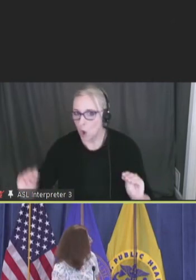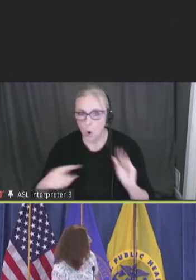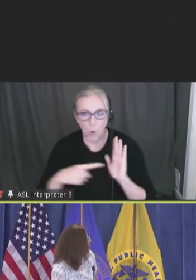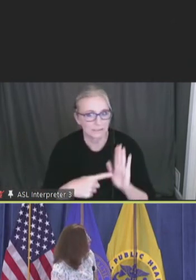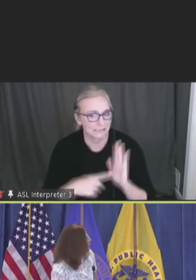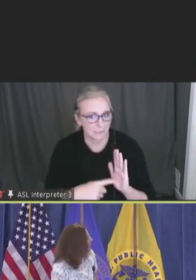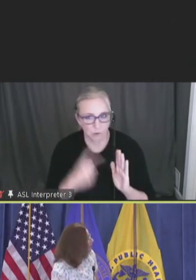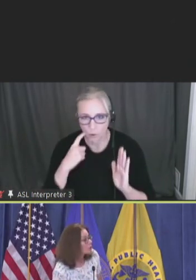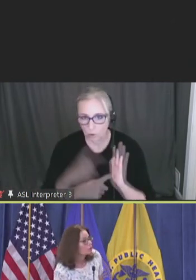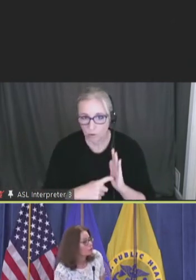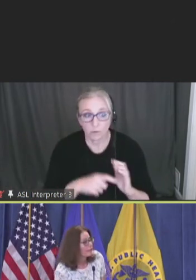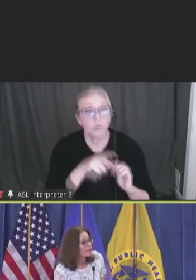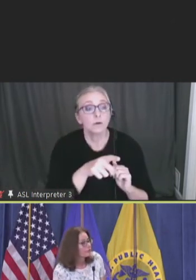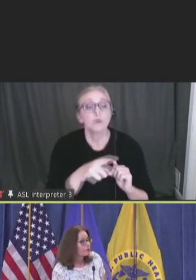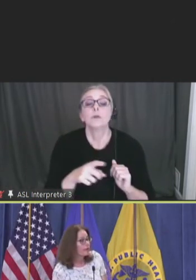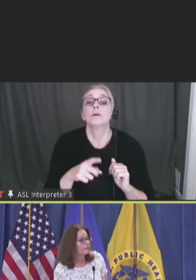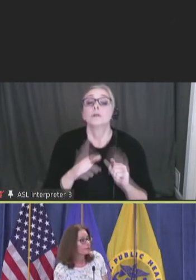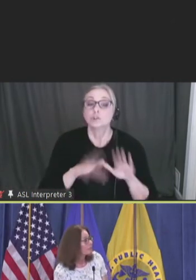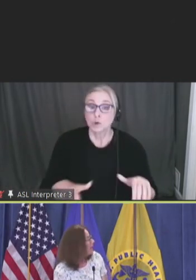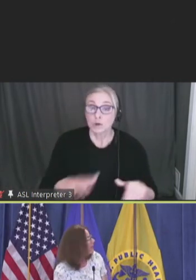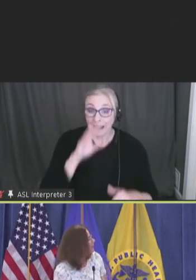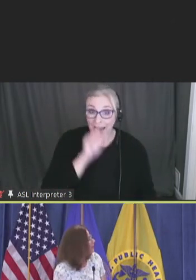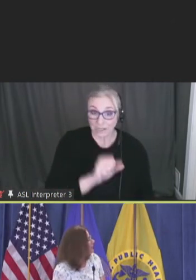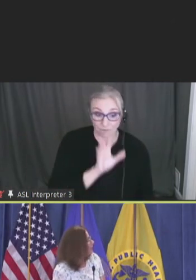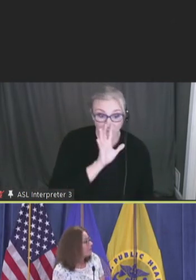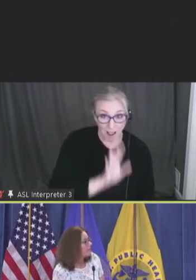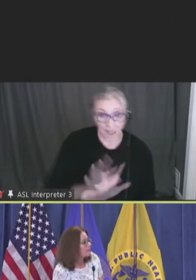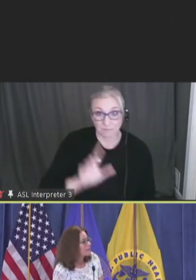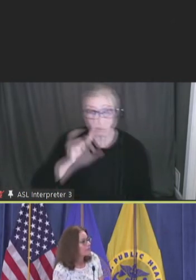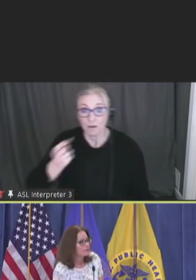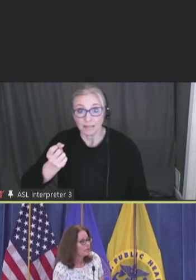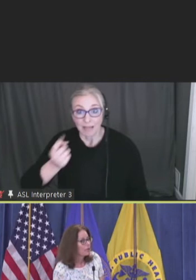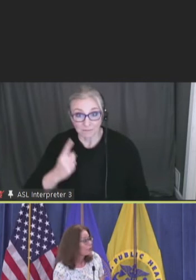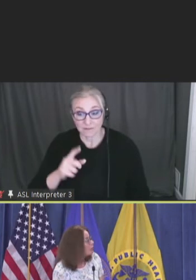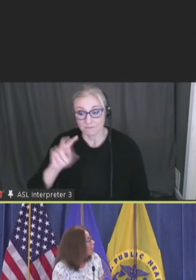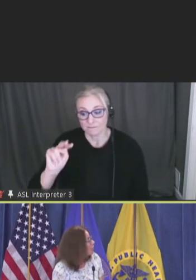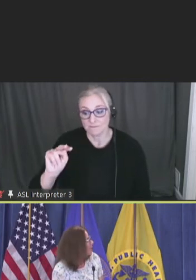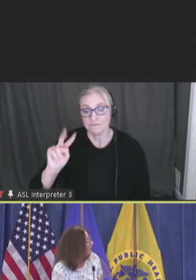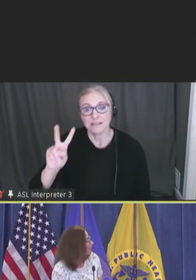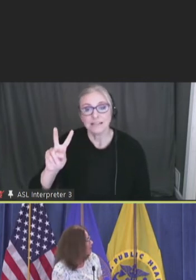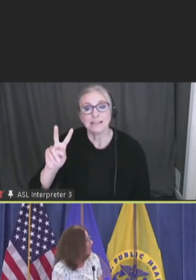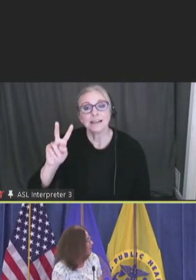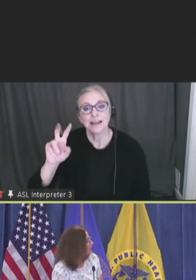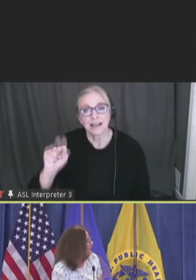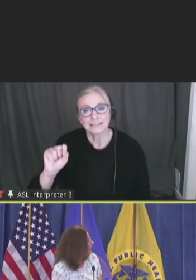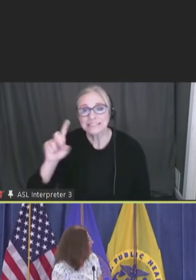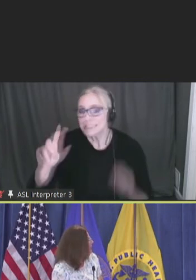And actually, among children aged 5 to 11 in the VSD, no outcome met the signaling criteria